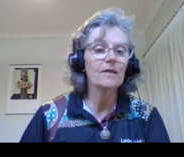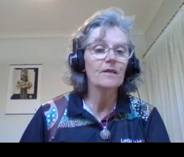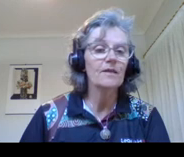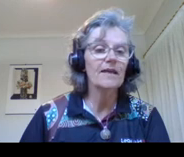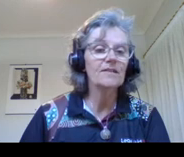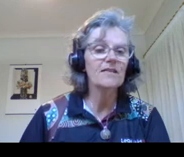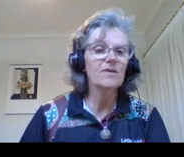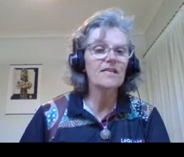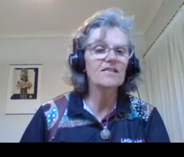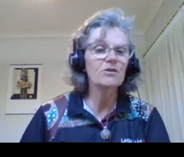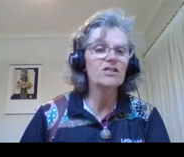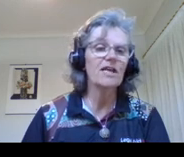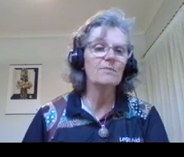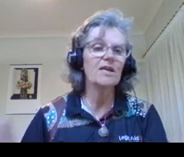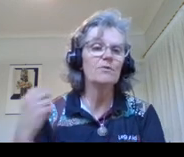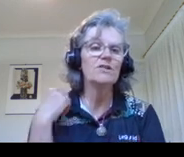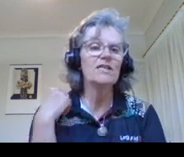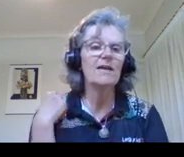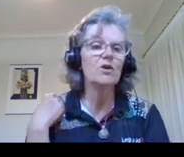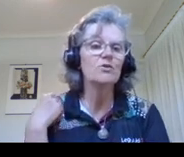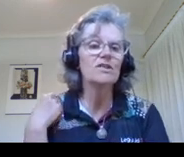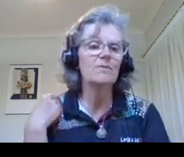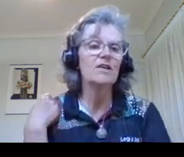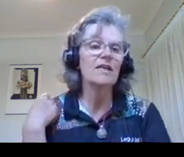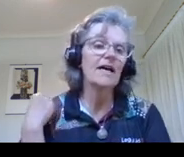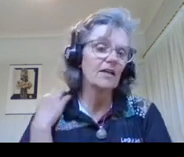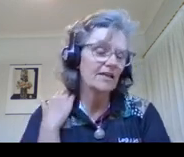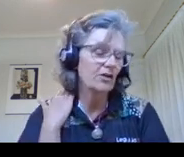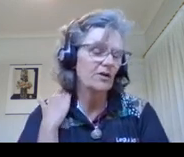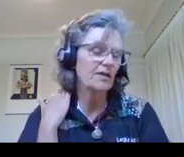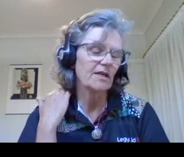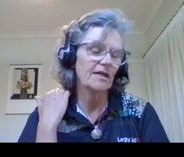things someone's asked the question can people scam your debit card like a credit card